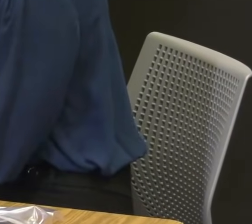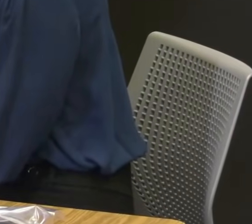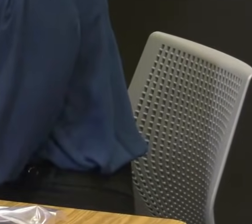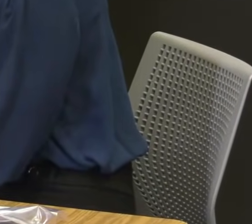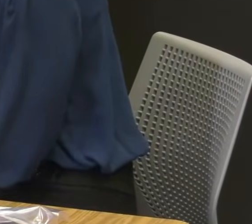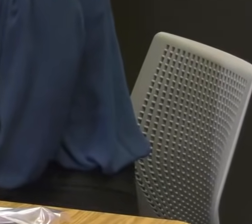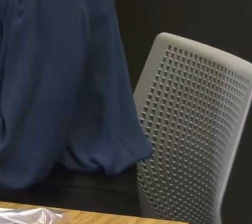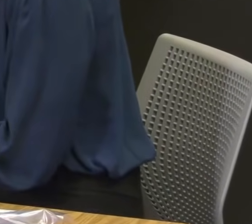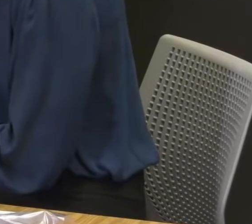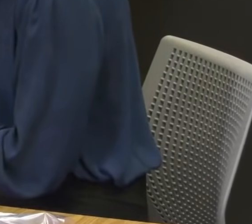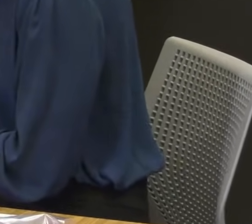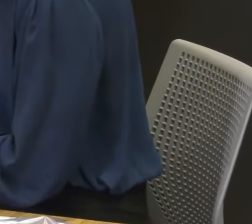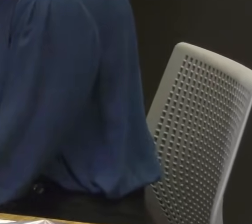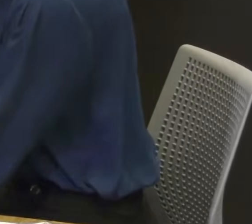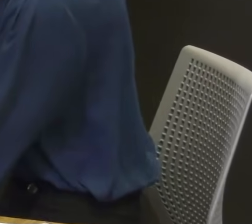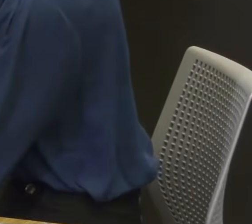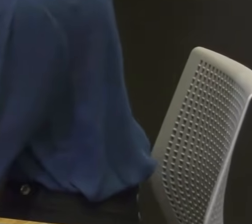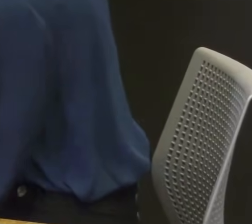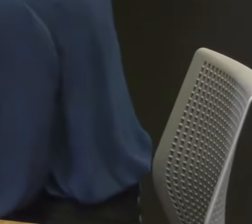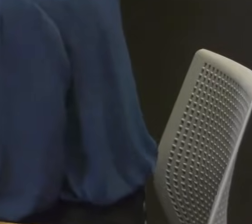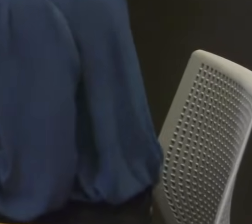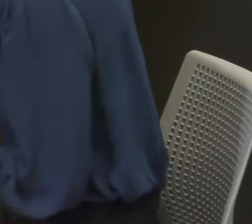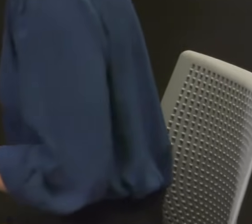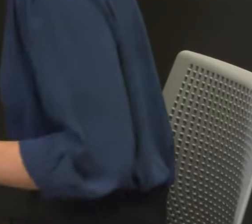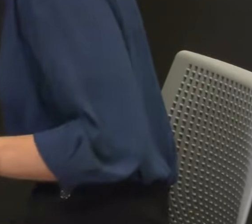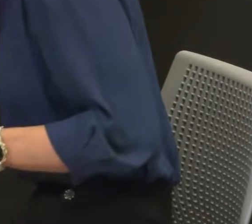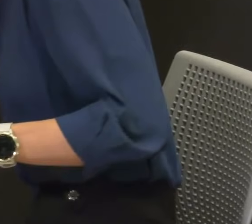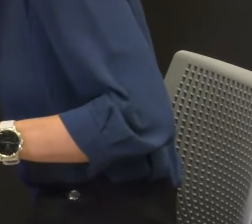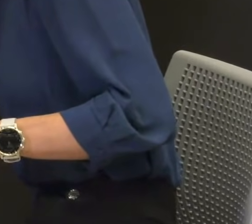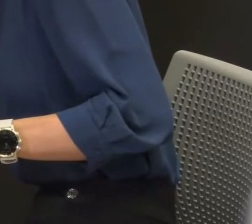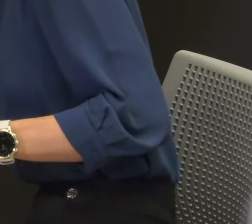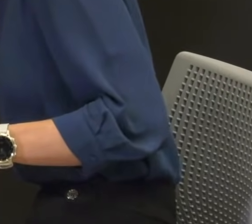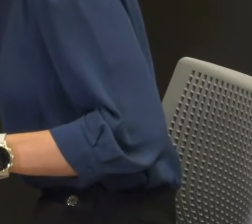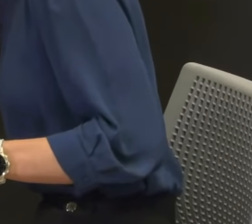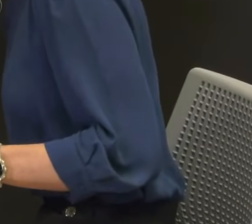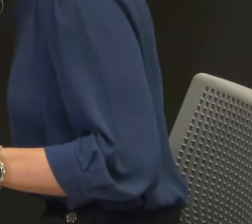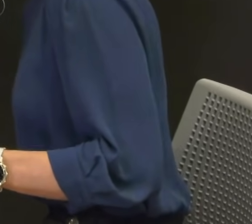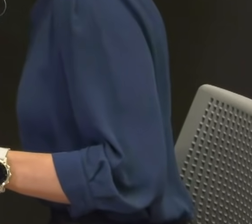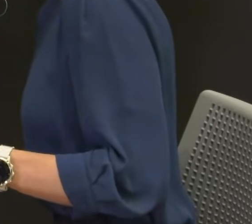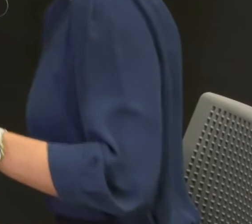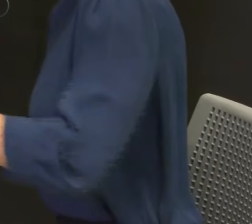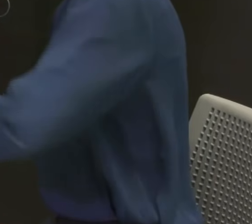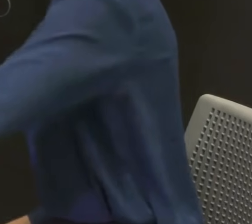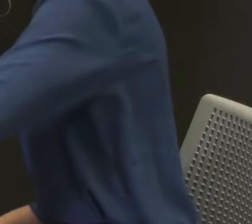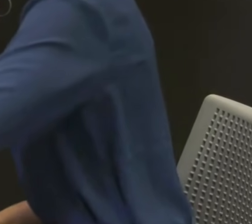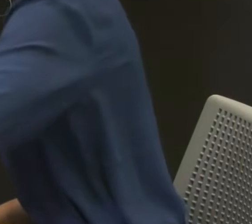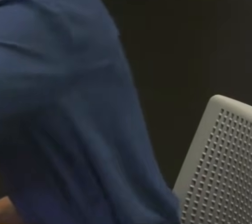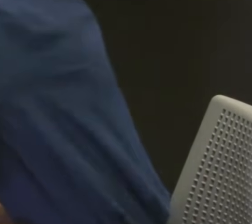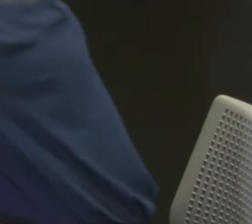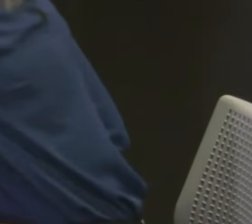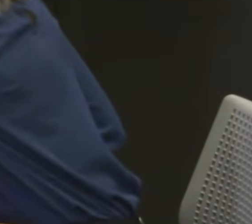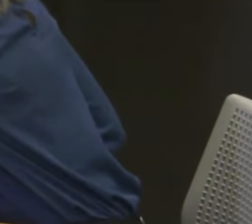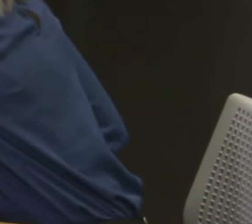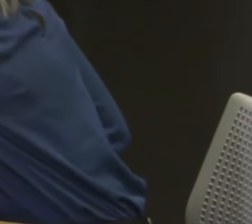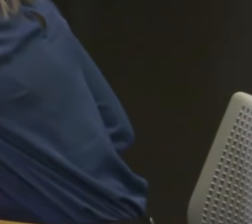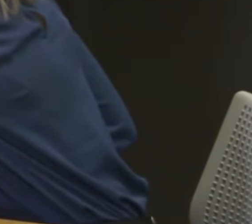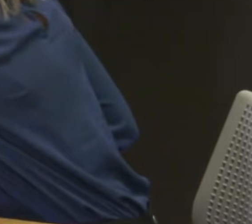so